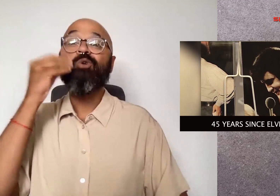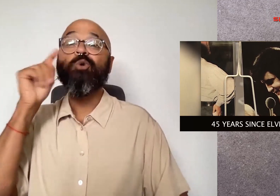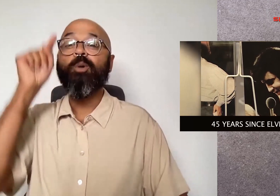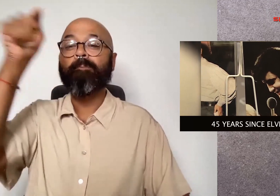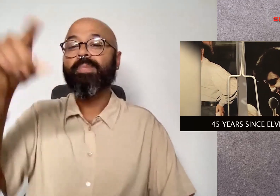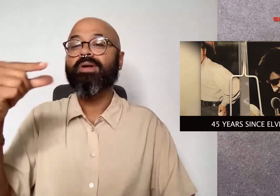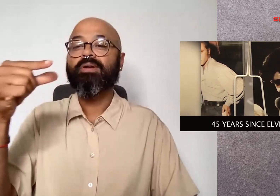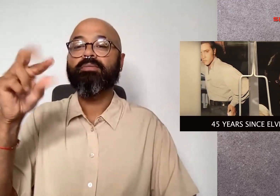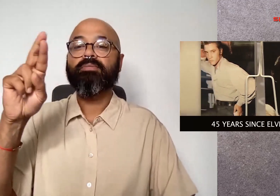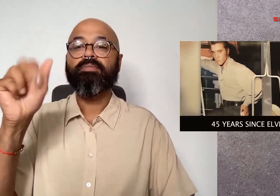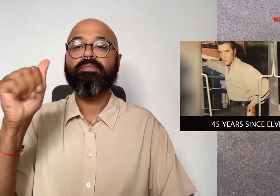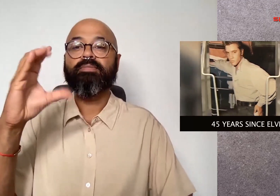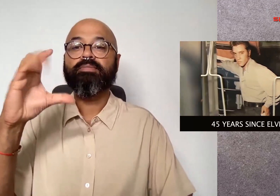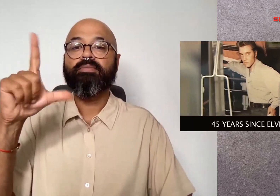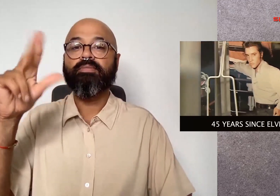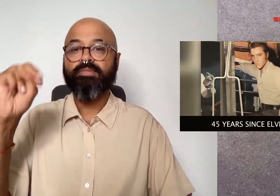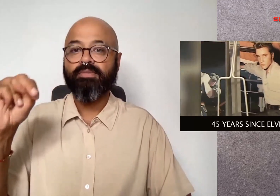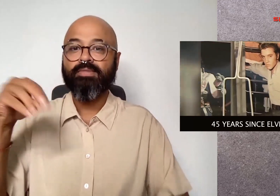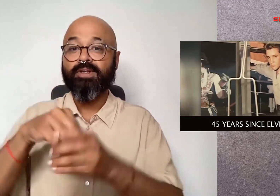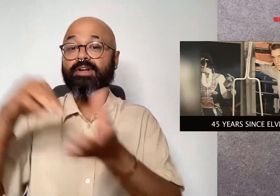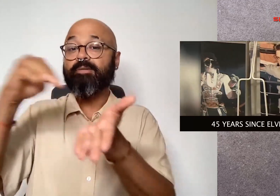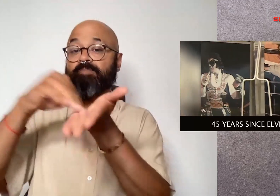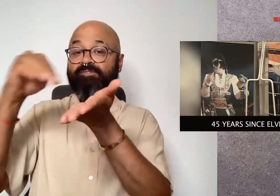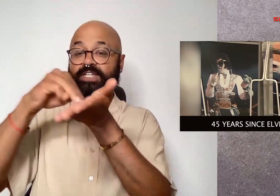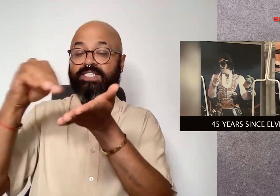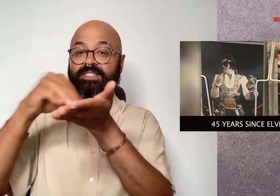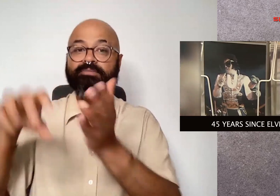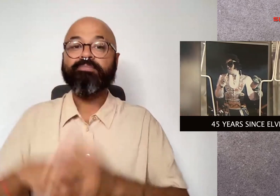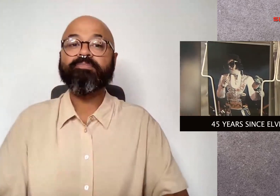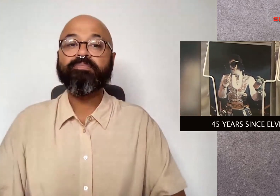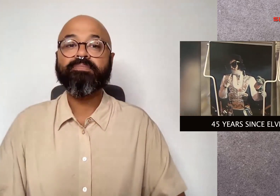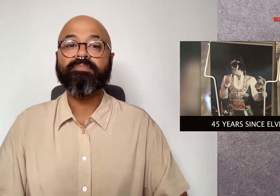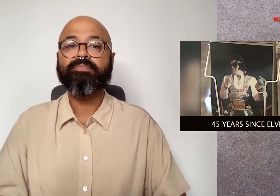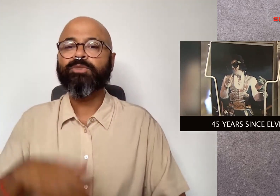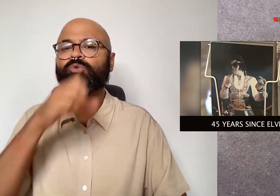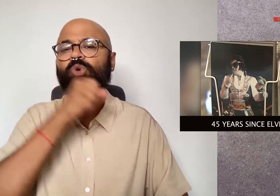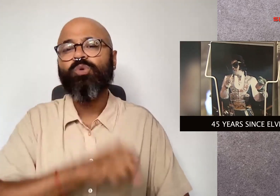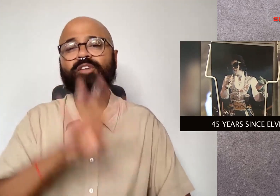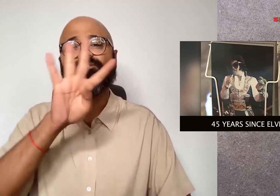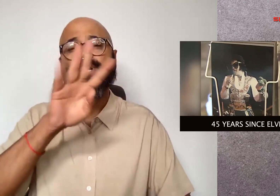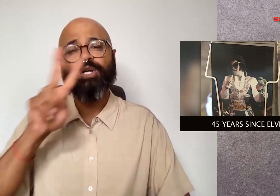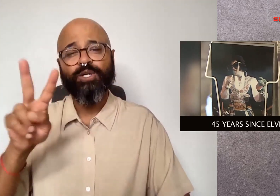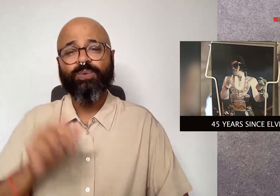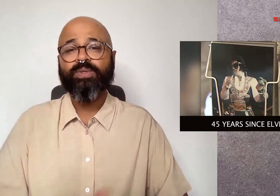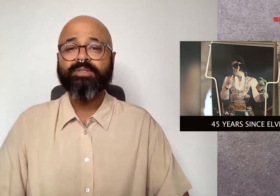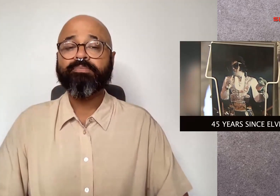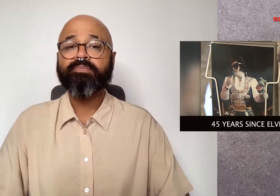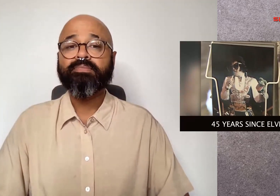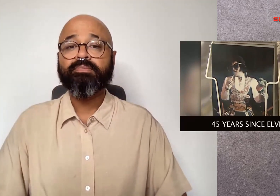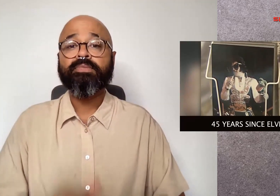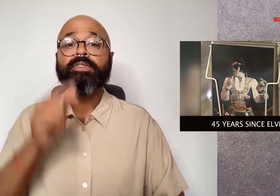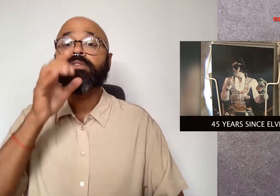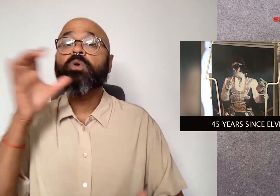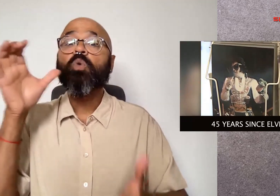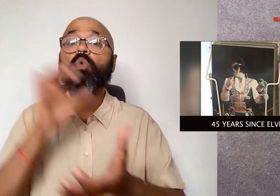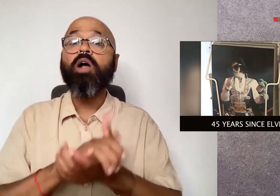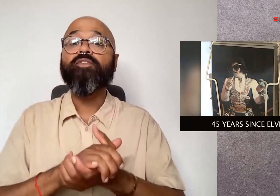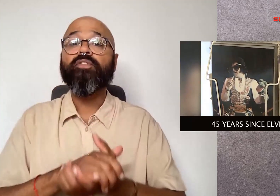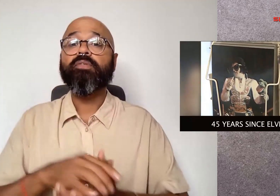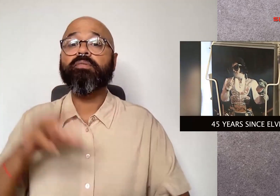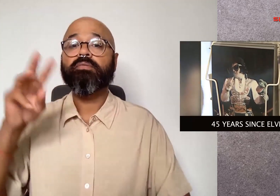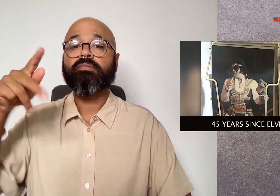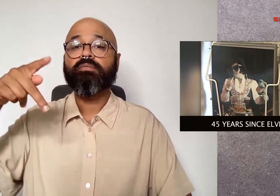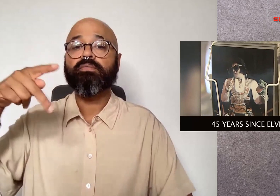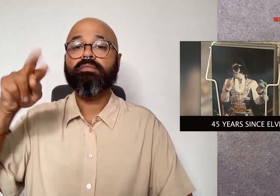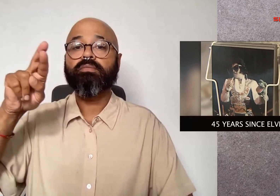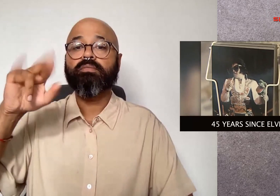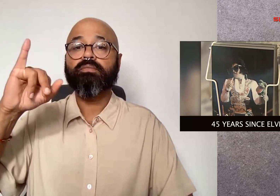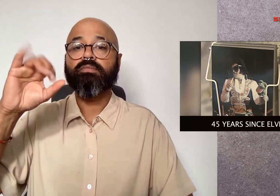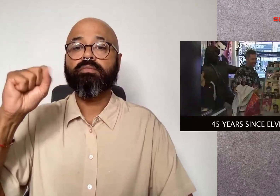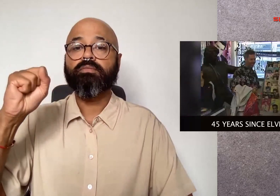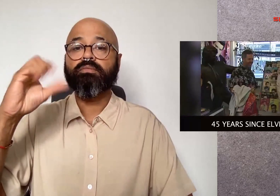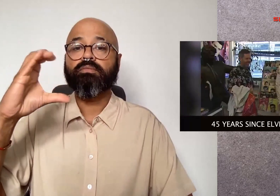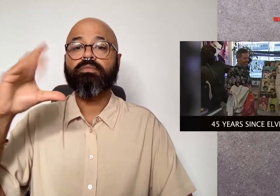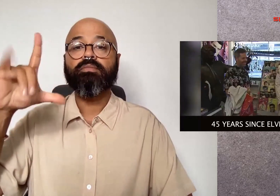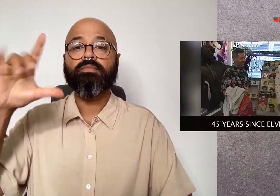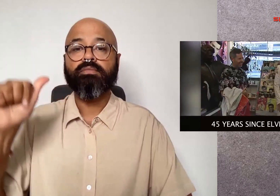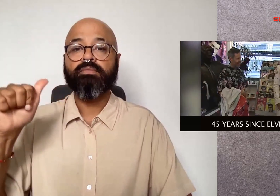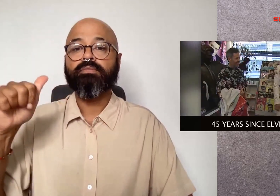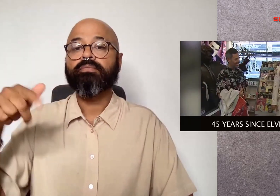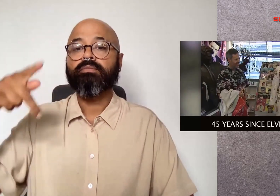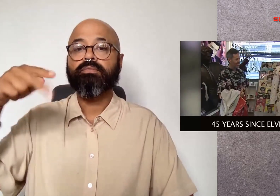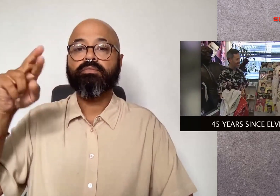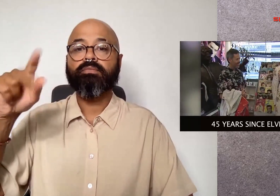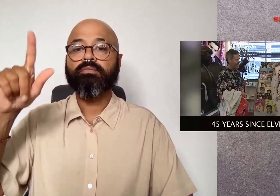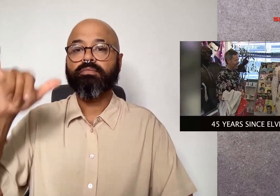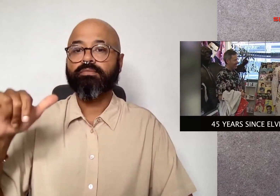1977 at his Graceland home in Memphis he was 42 years old